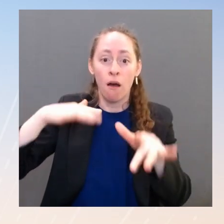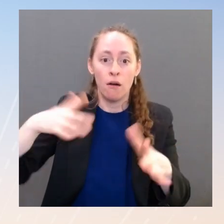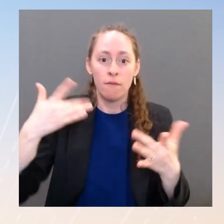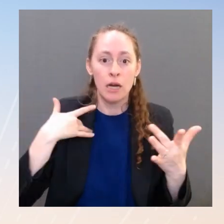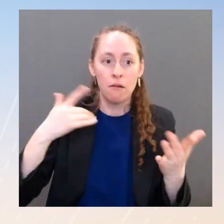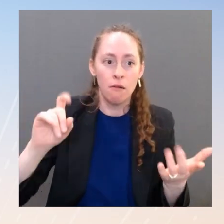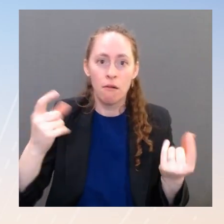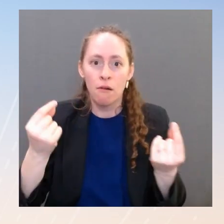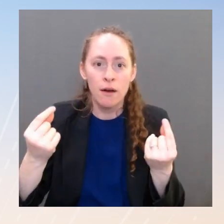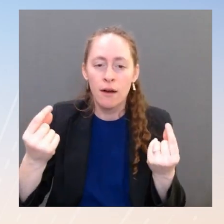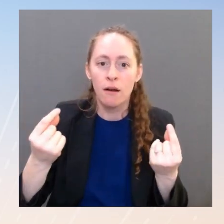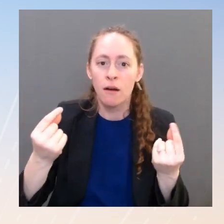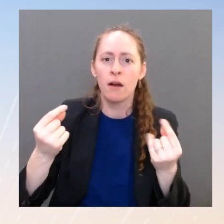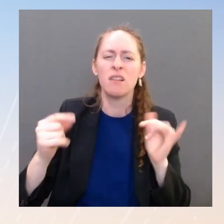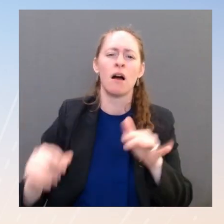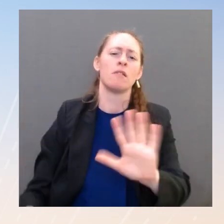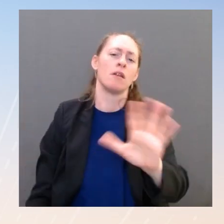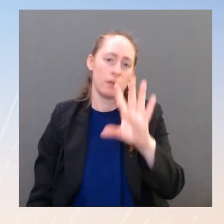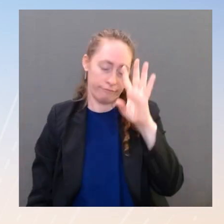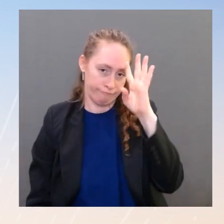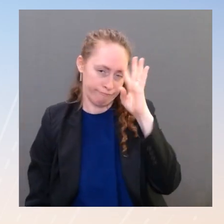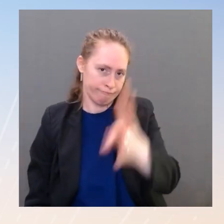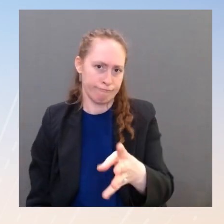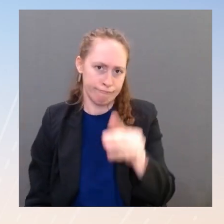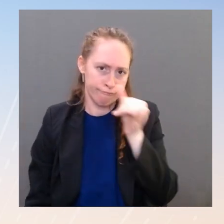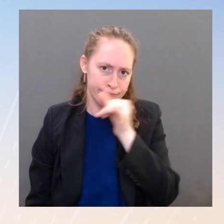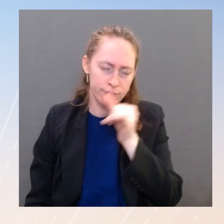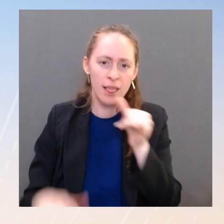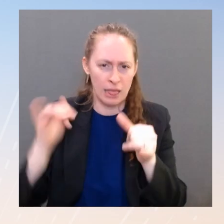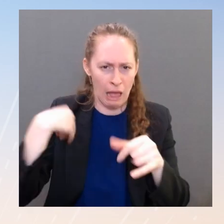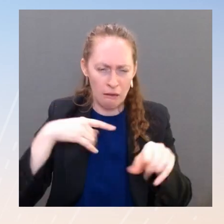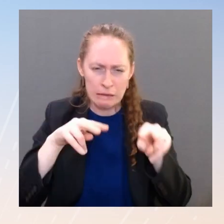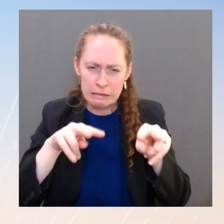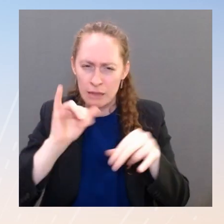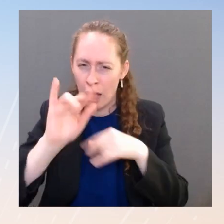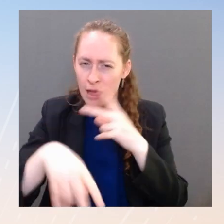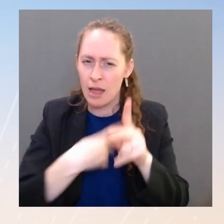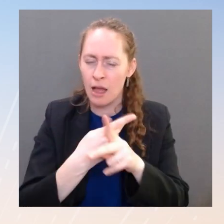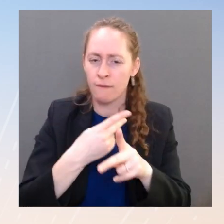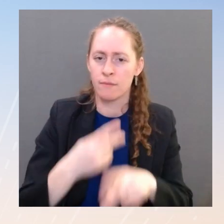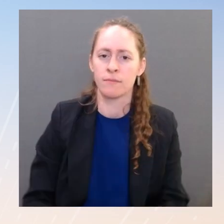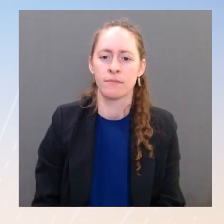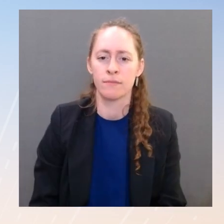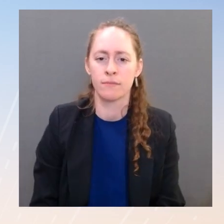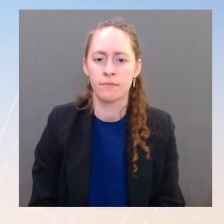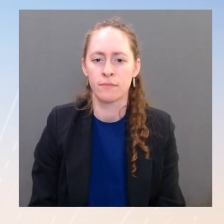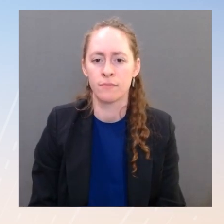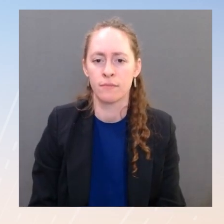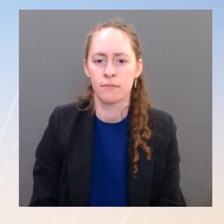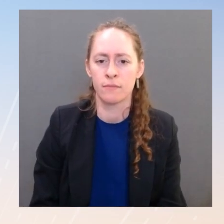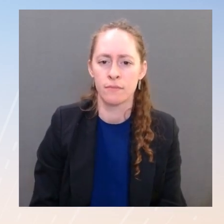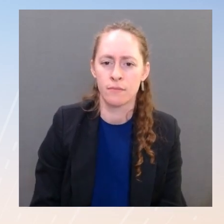The Press: Would there be something public facing they would see? Or would all this happen kind of behind closed doors amongst government officials -- Ms. Psaki: Well, they would consider